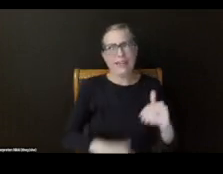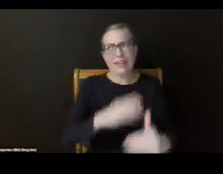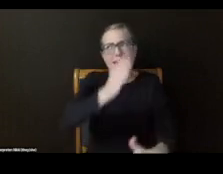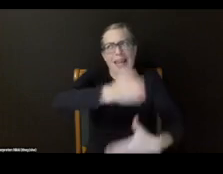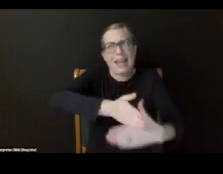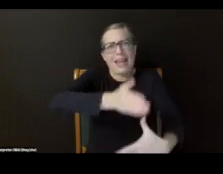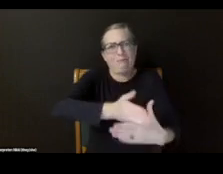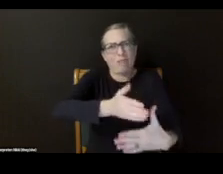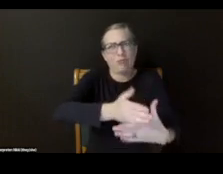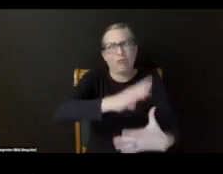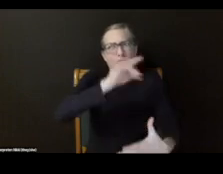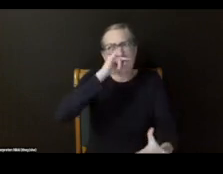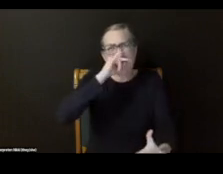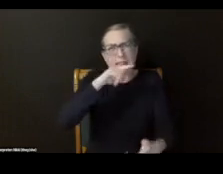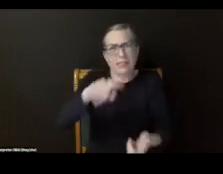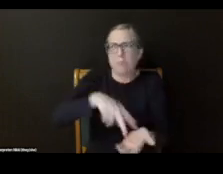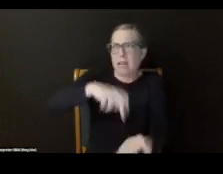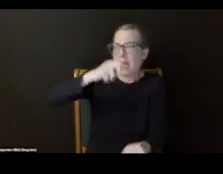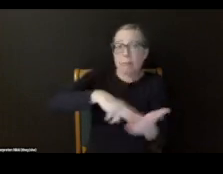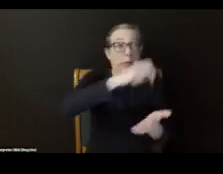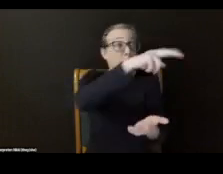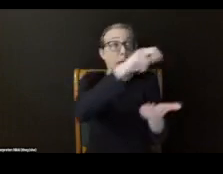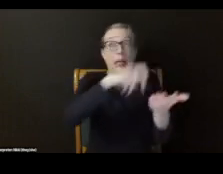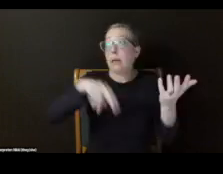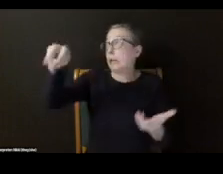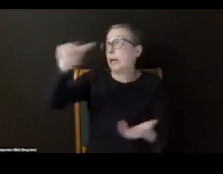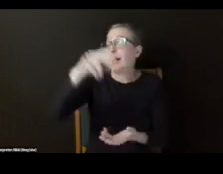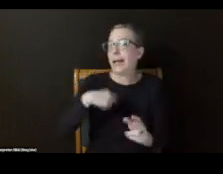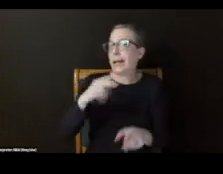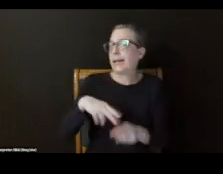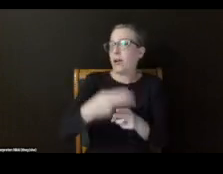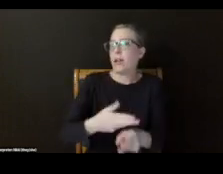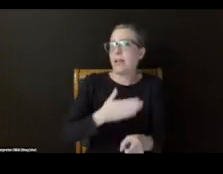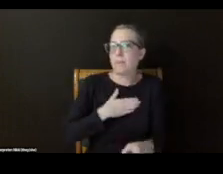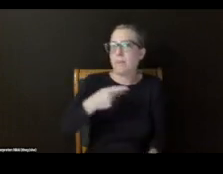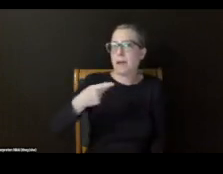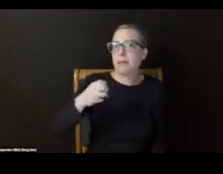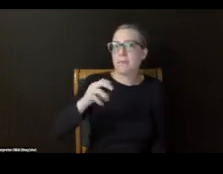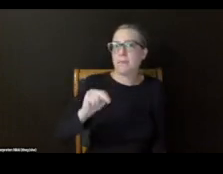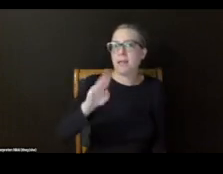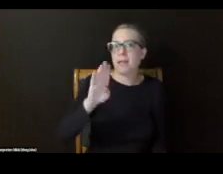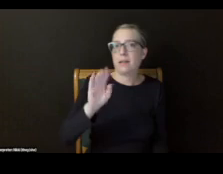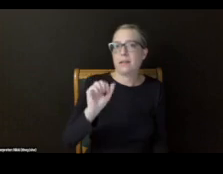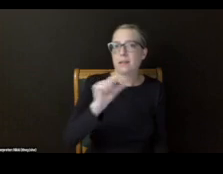I call him a little pinball machine. I tell him, you know, you